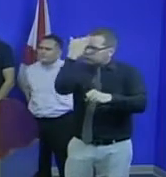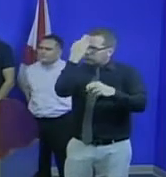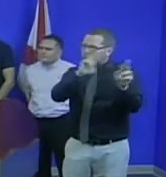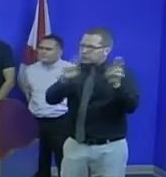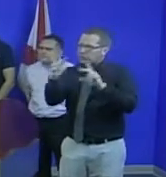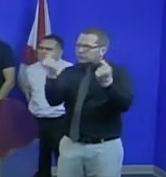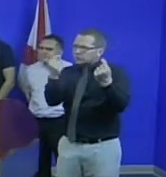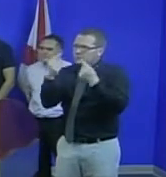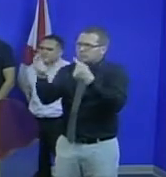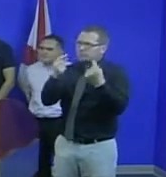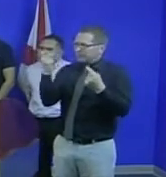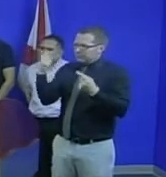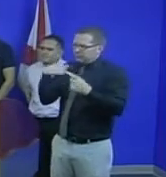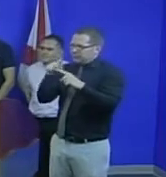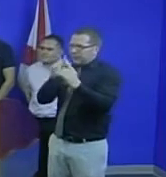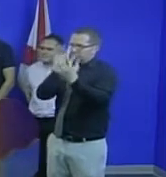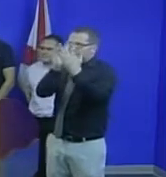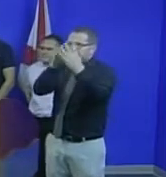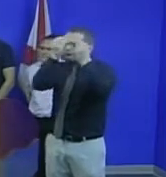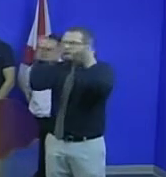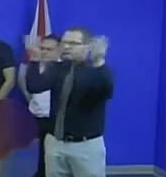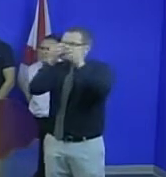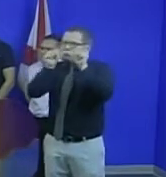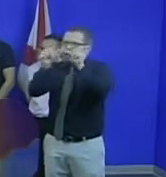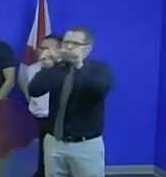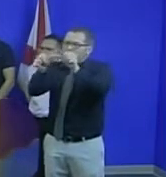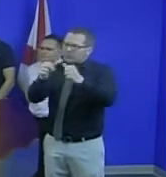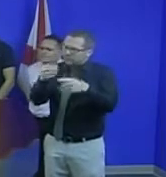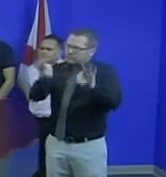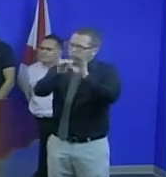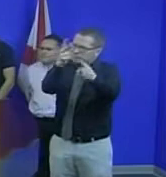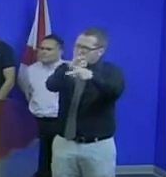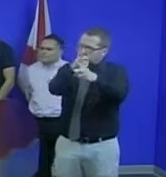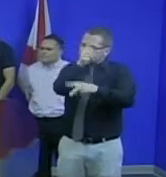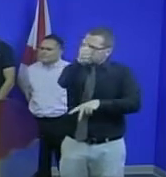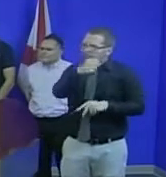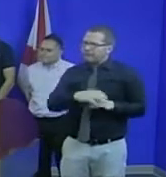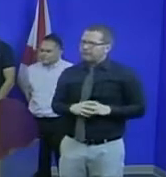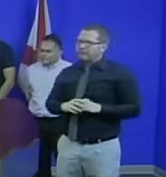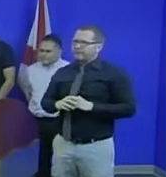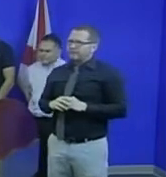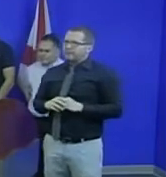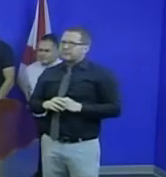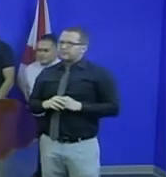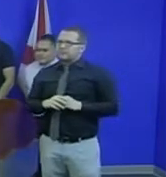WE'RE YOUR SAFETY YET -- NETTED AND WE WANT TO BE THERE FOR YOU, SO WORKING TOGETHERs A